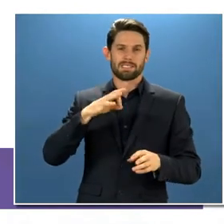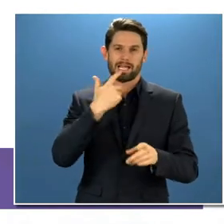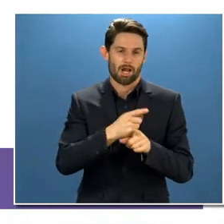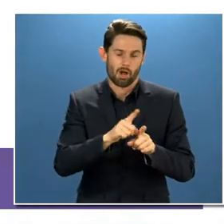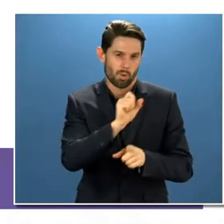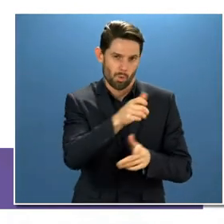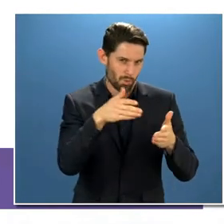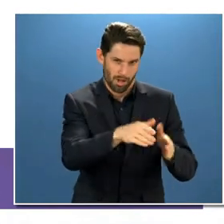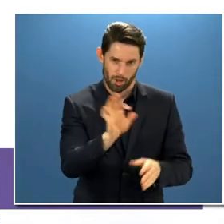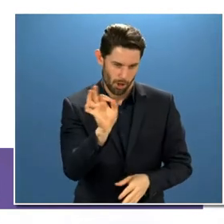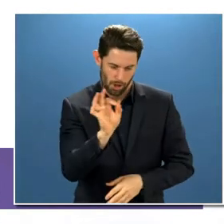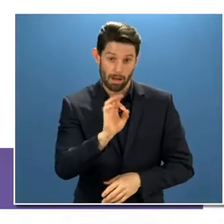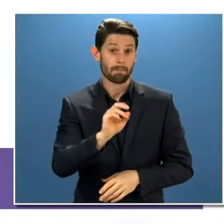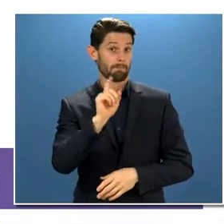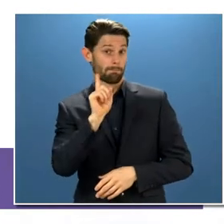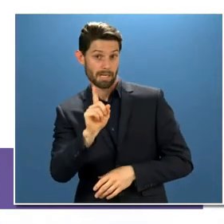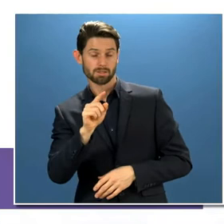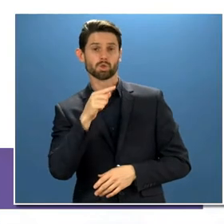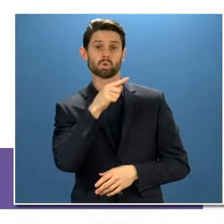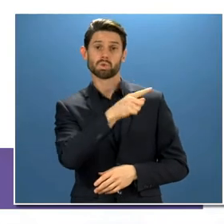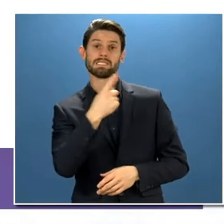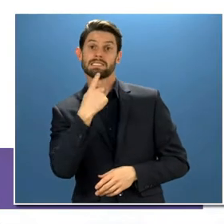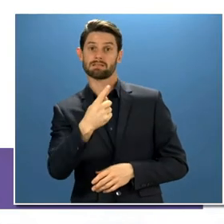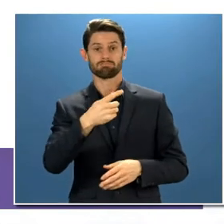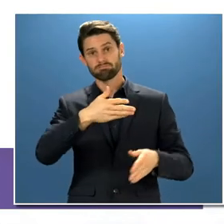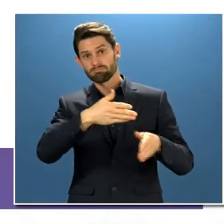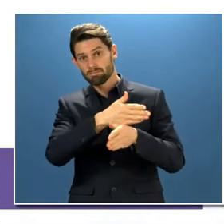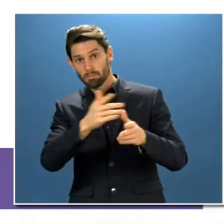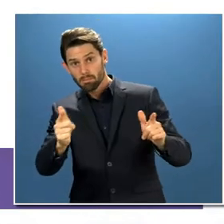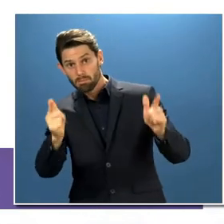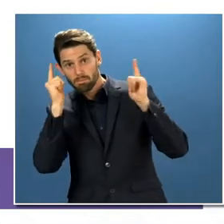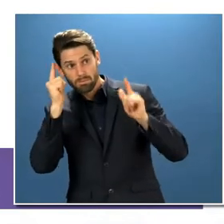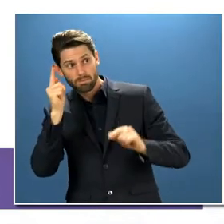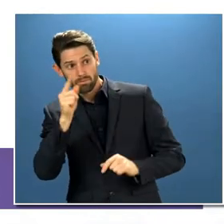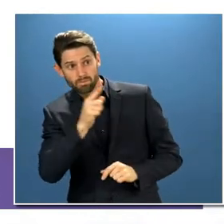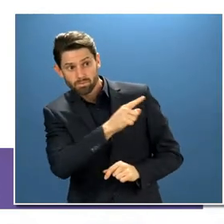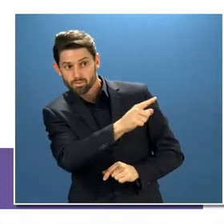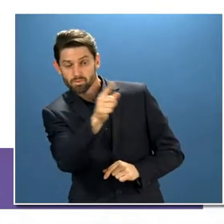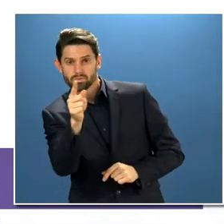the point you have raised about employers perhaps not considering some